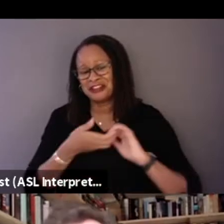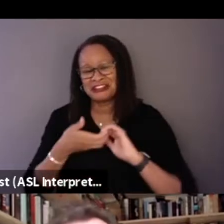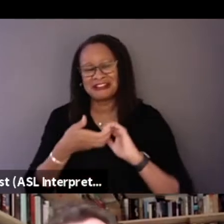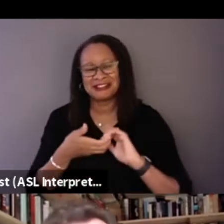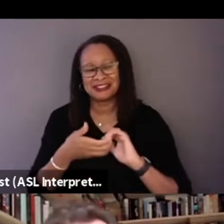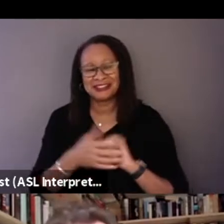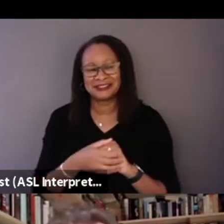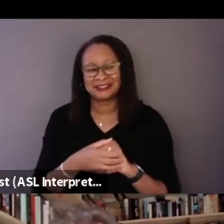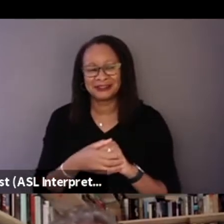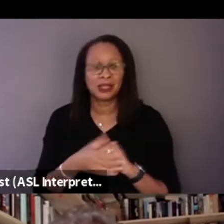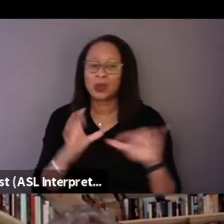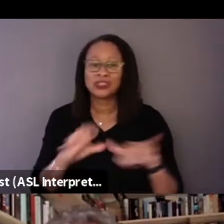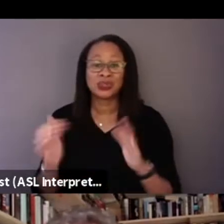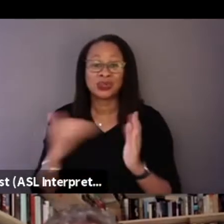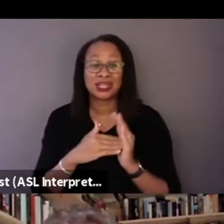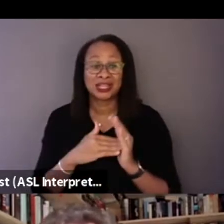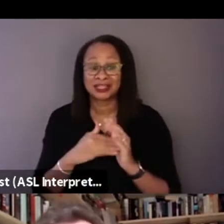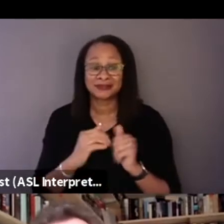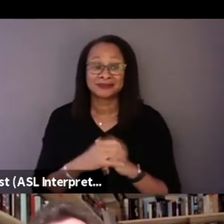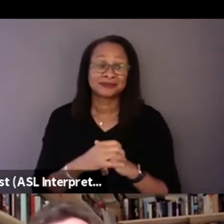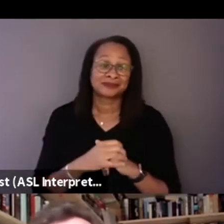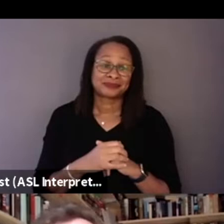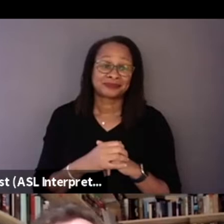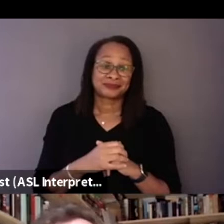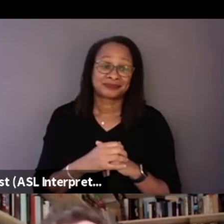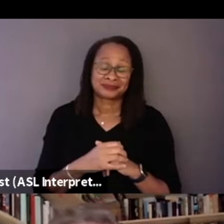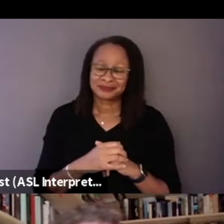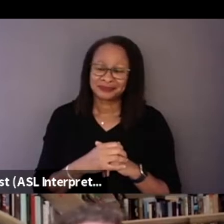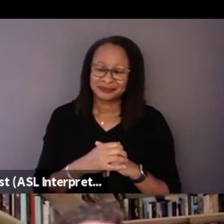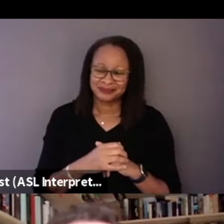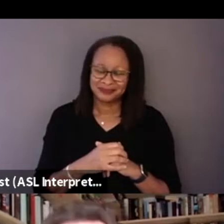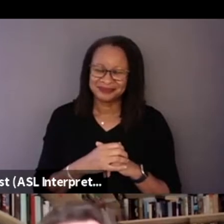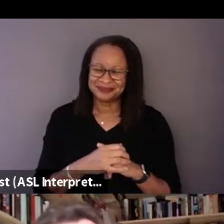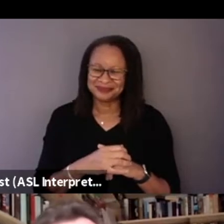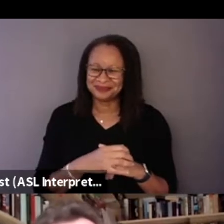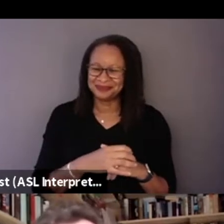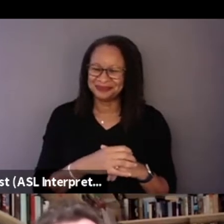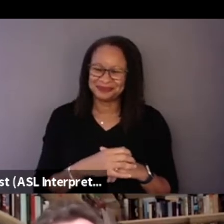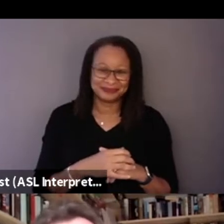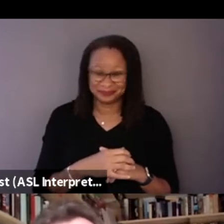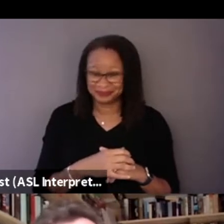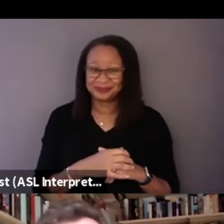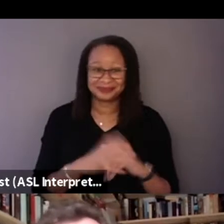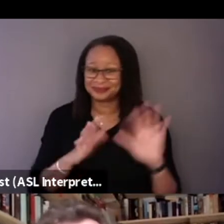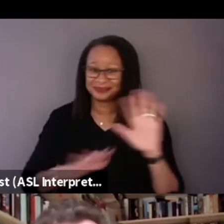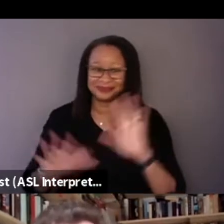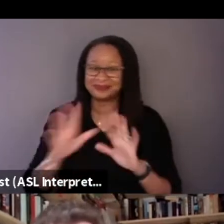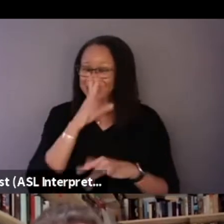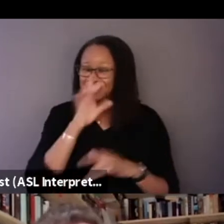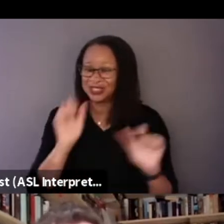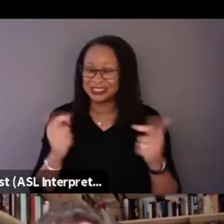We'd do it again but no... I just wanna be on top of that.